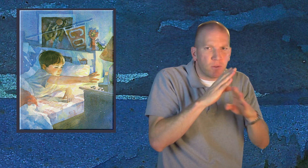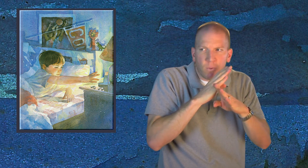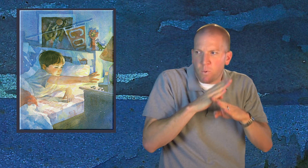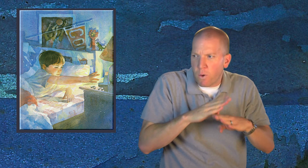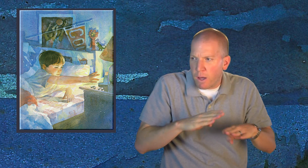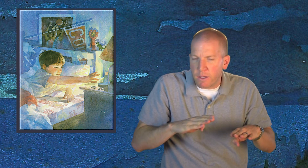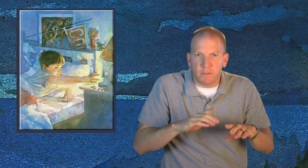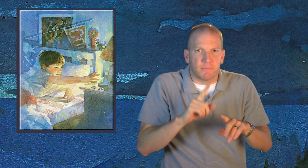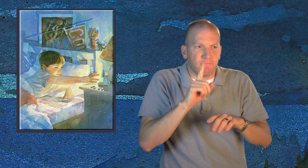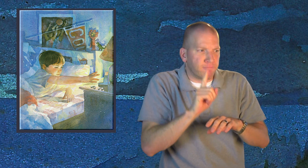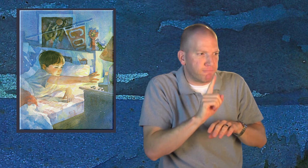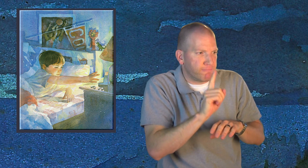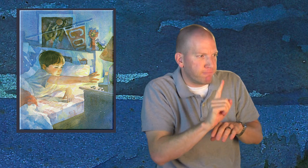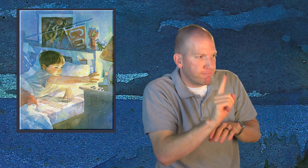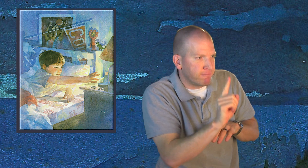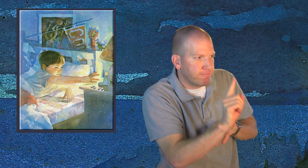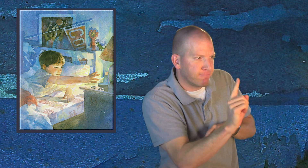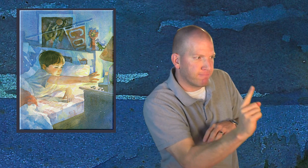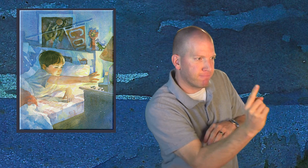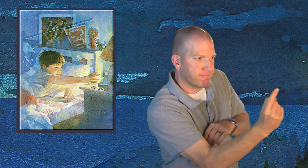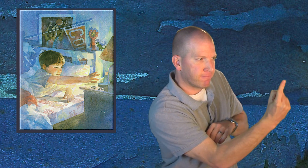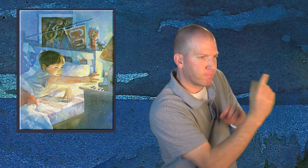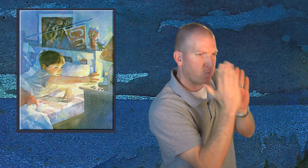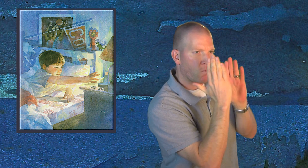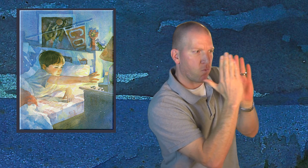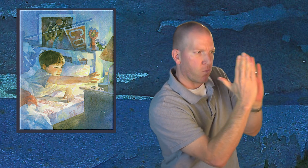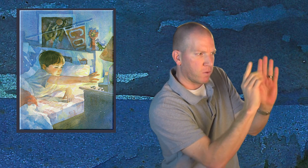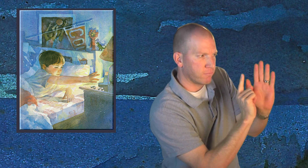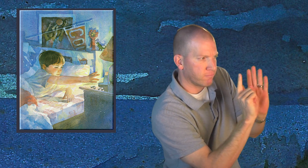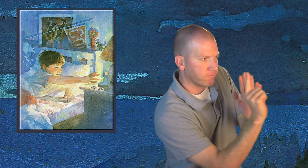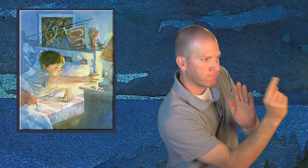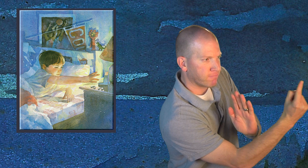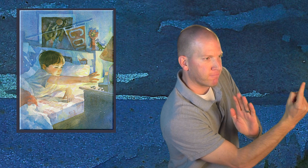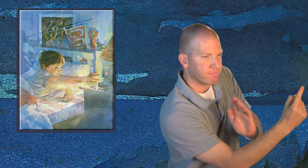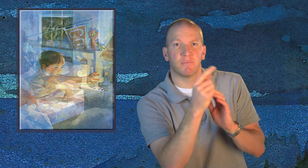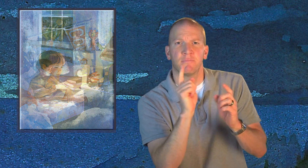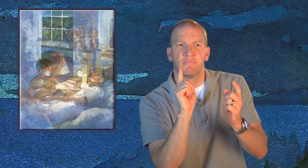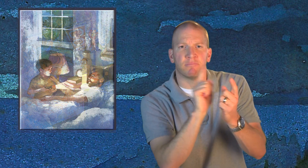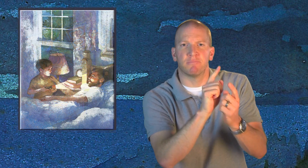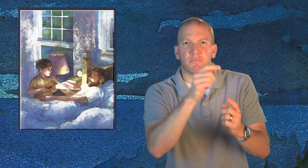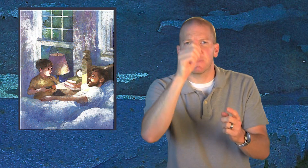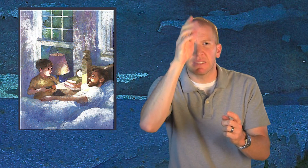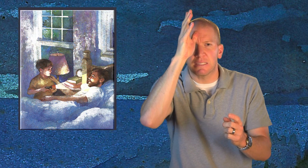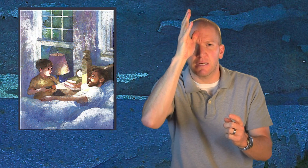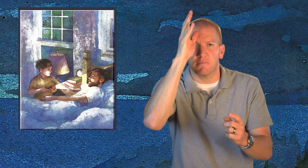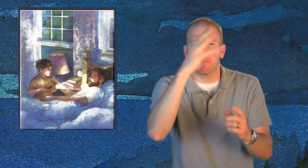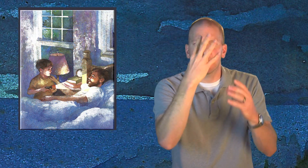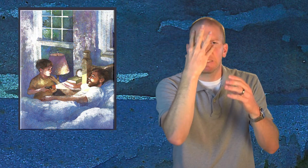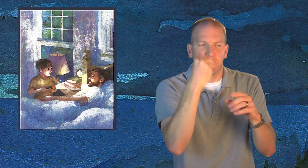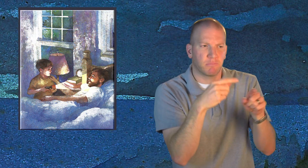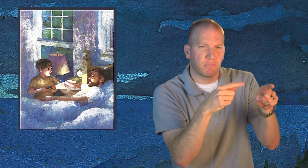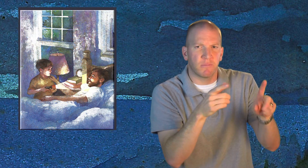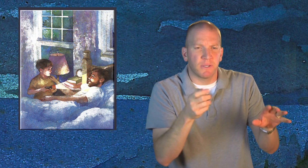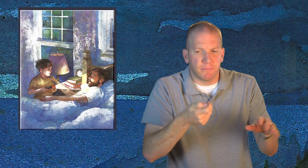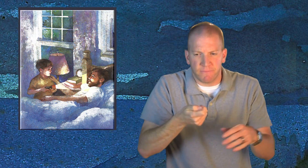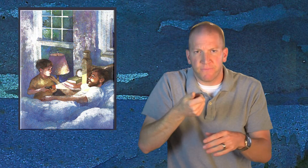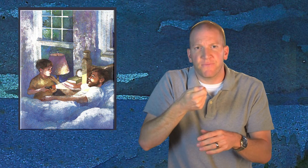Then I tiptoed down the long hall. I inched my way to Dad's side of the bed and gave him a little shake.